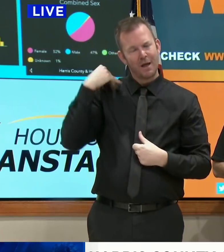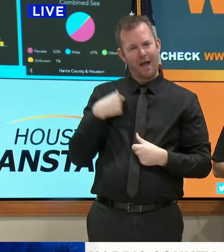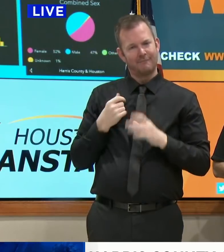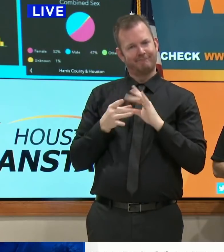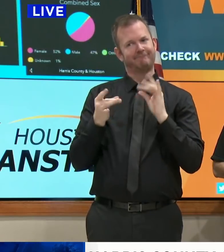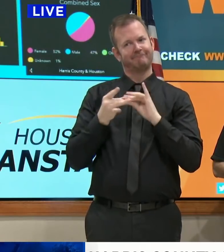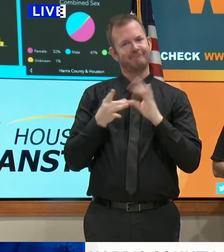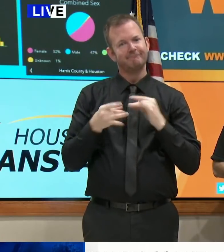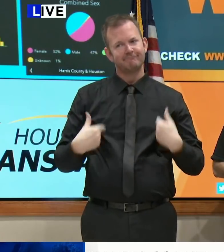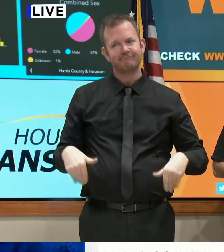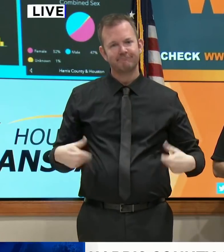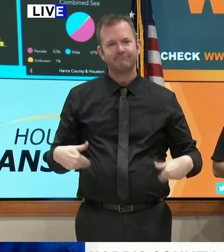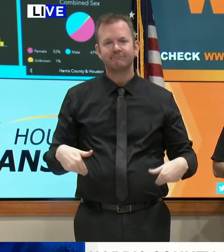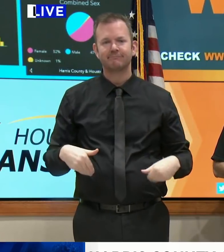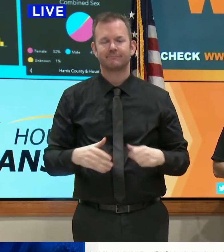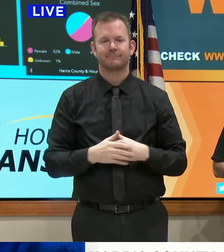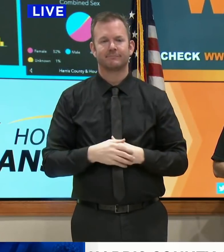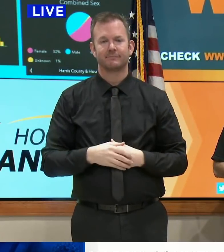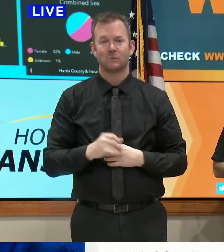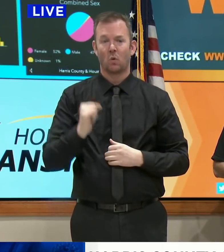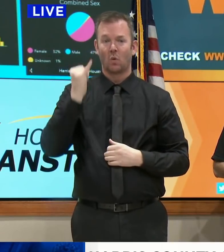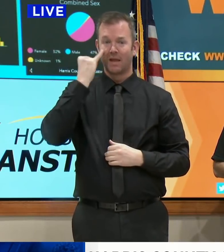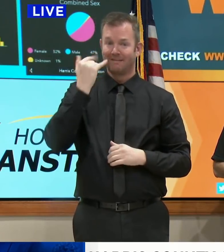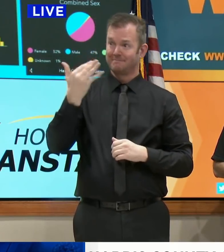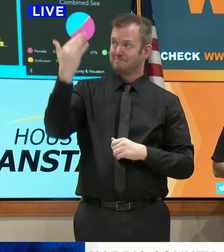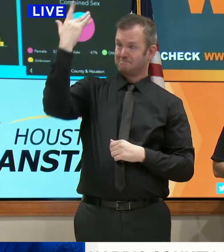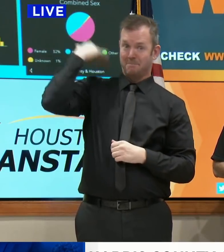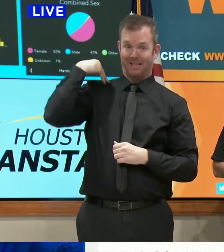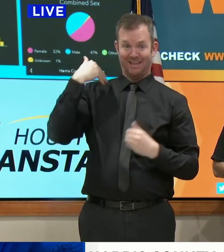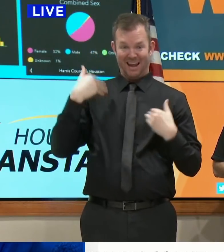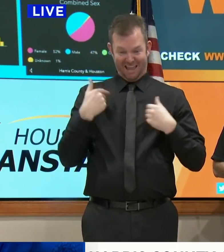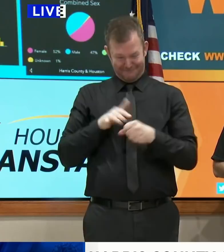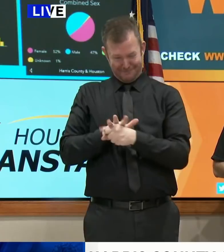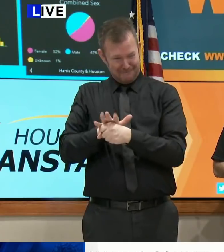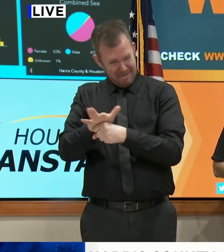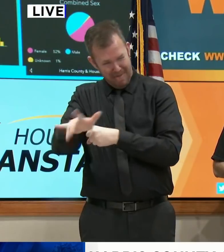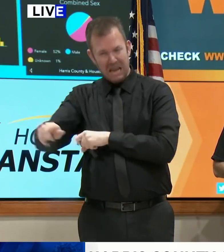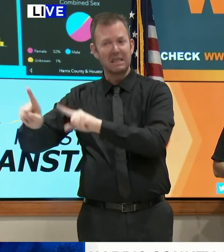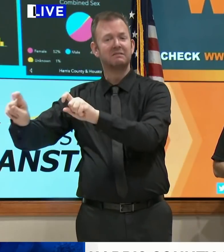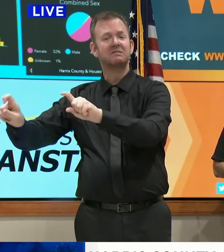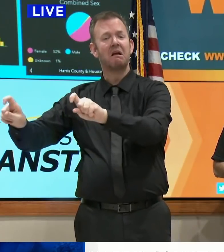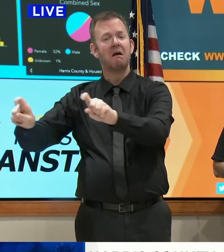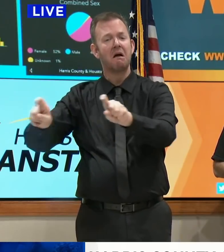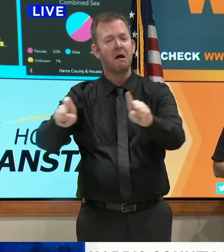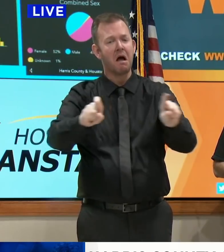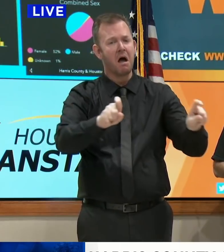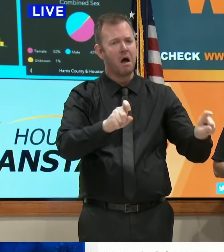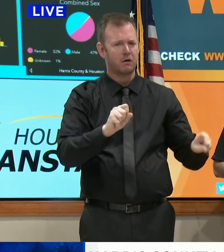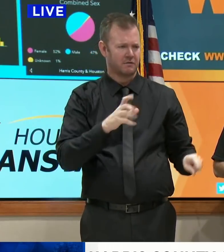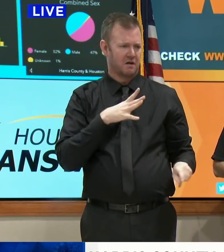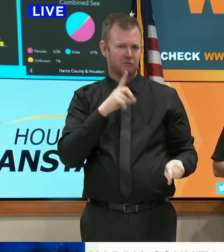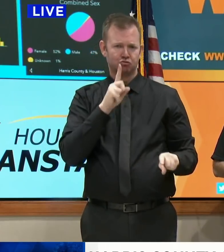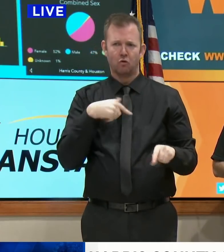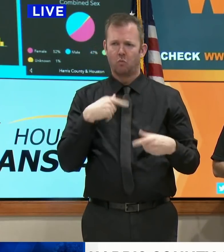know there just isn’t enough of this this in the country right now that in the country right now that we need to be able to do the we need to be able to do the number of tests we have to do number of tests we have to do and I said that from the very